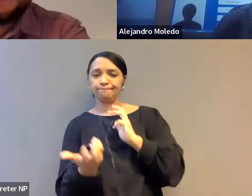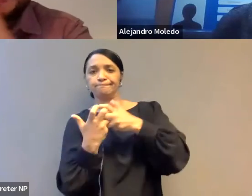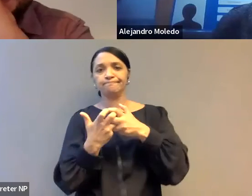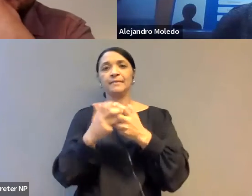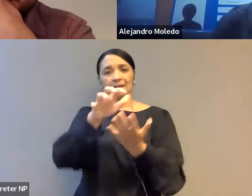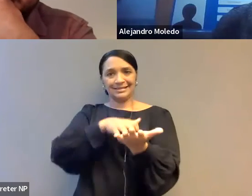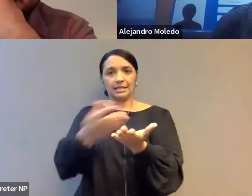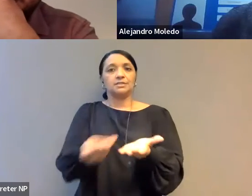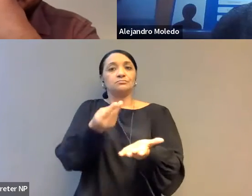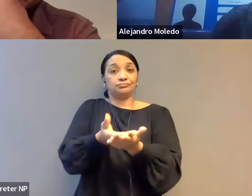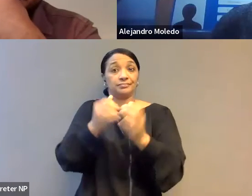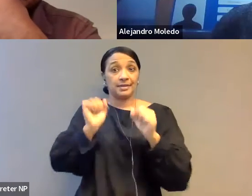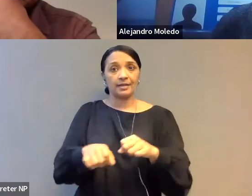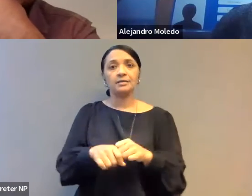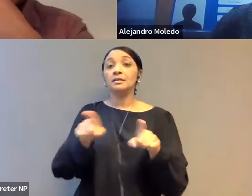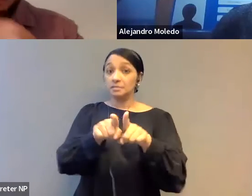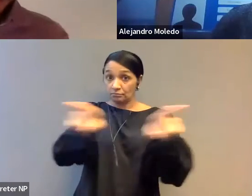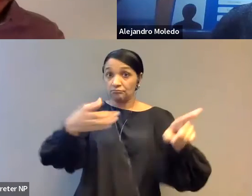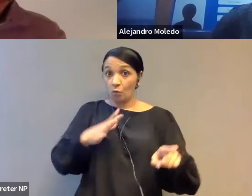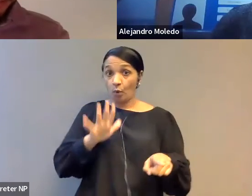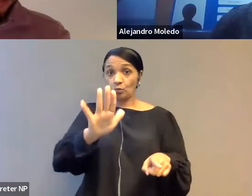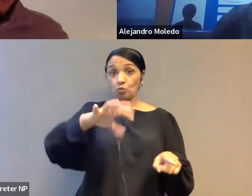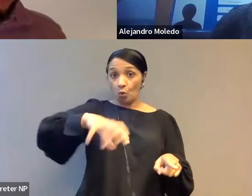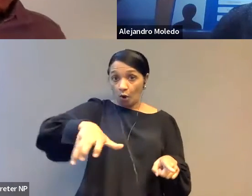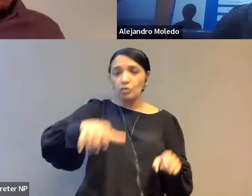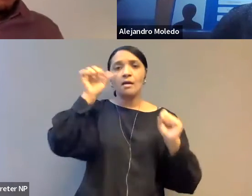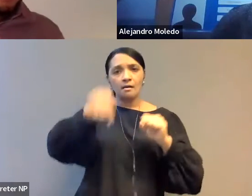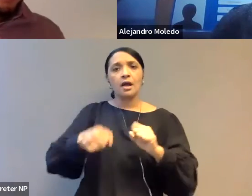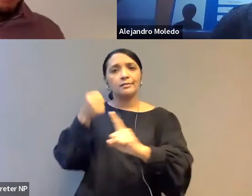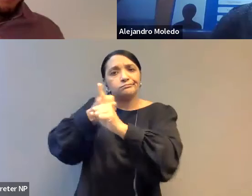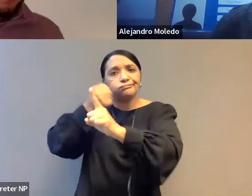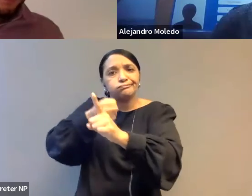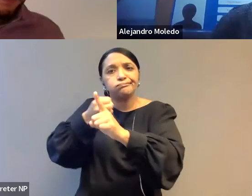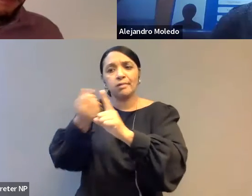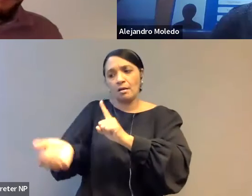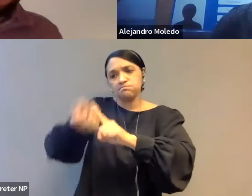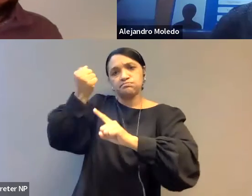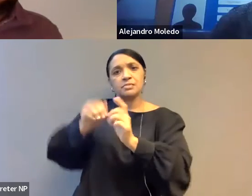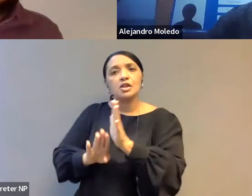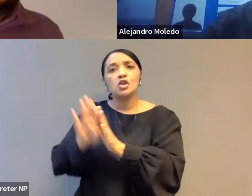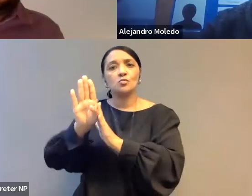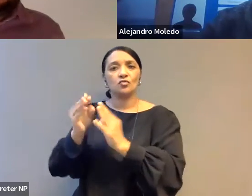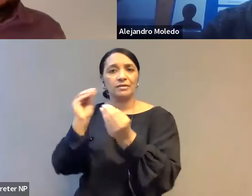And you can also use it to achieve this improvement that I just presented.